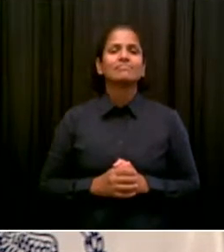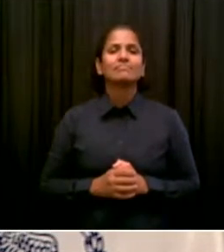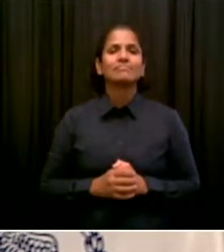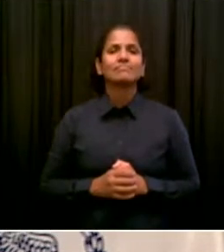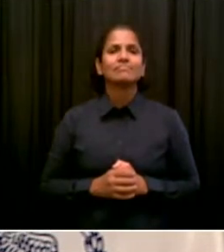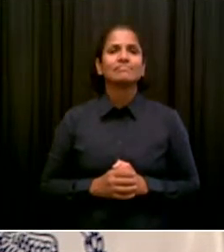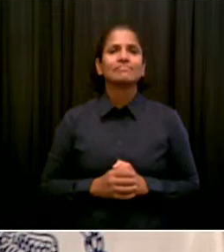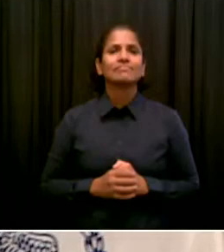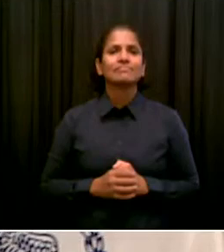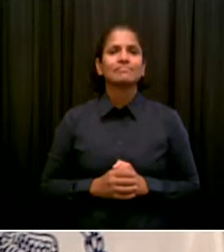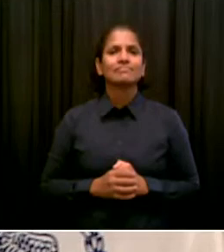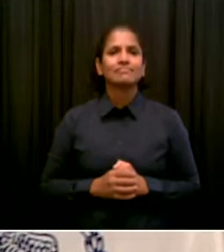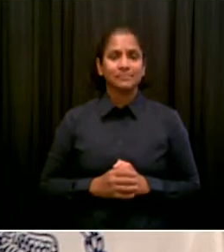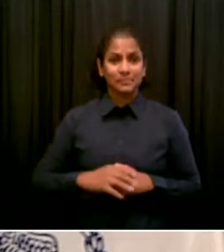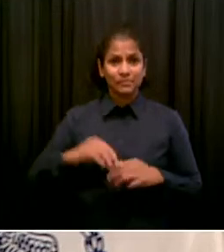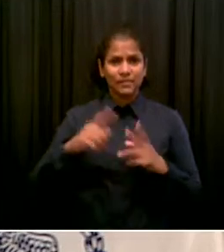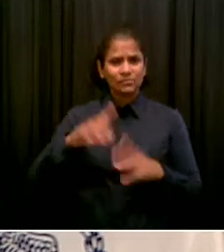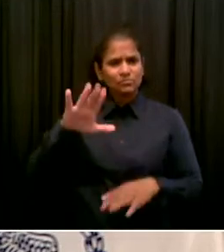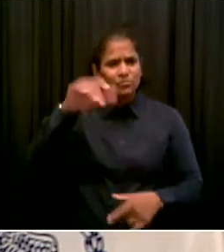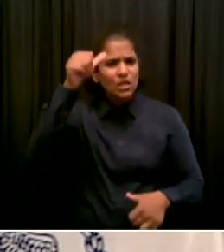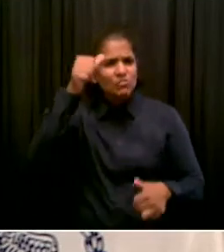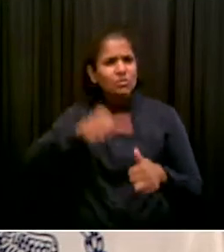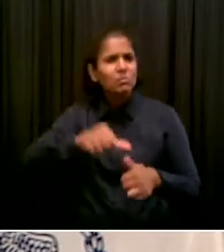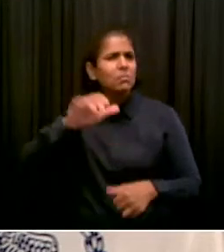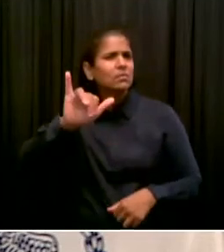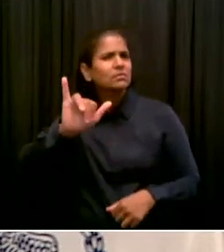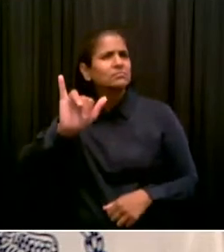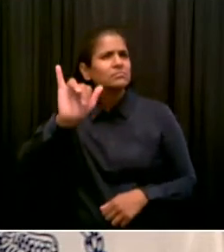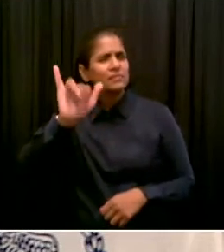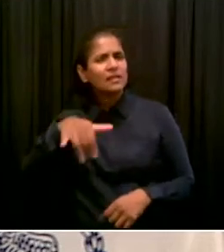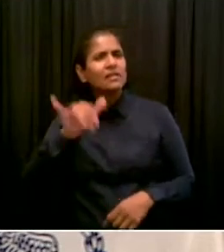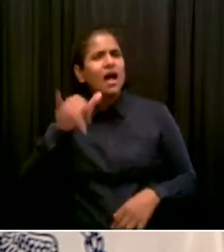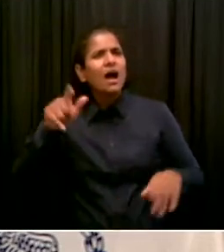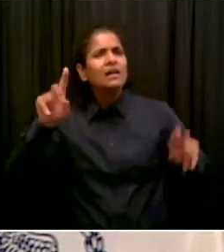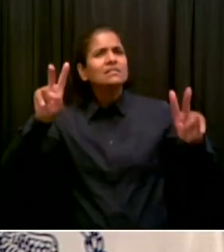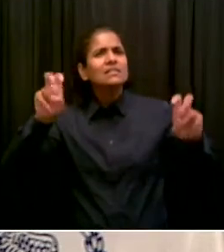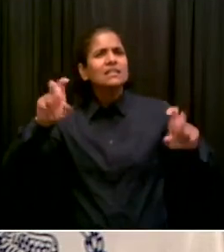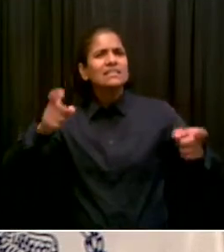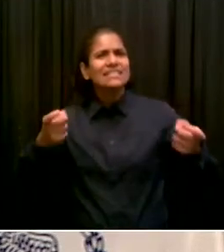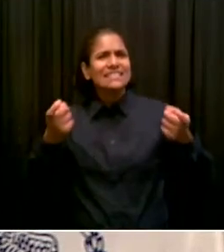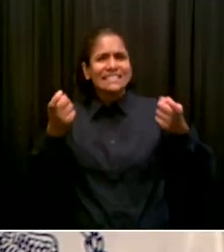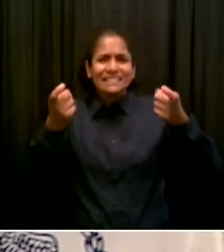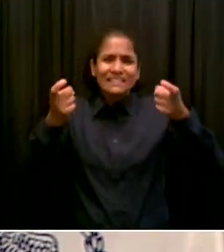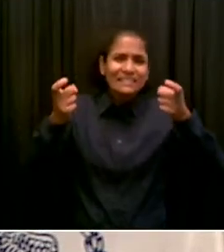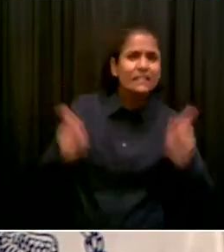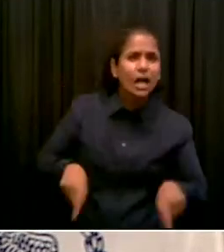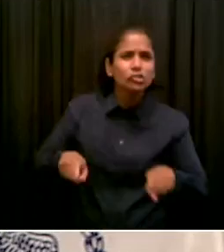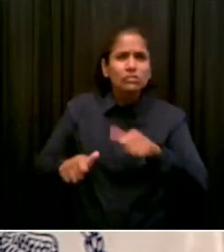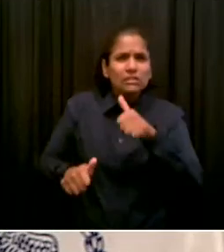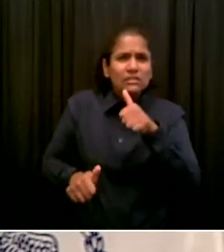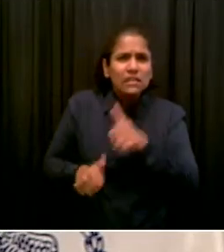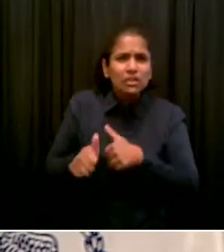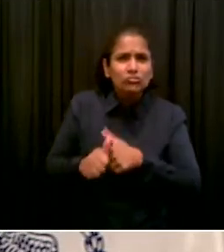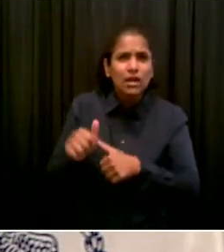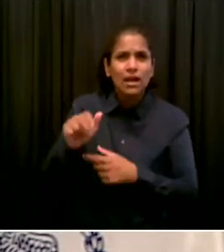OKAY. THAT IS GREAT NEWS, THANK YOU. WHAT HAPPENS TO THE DANGEROUS